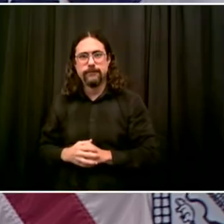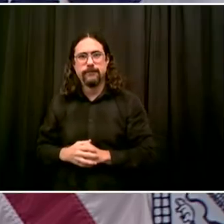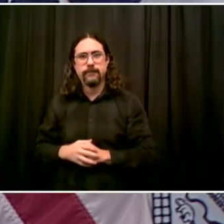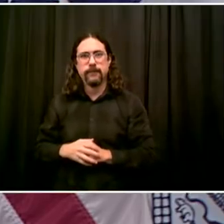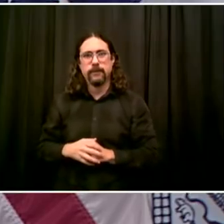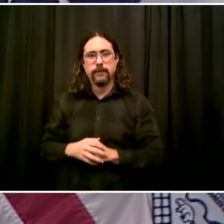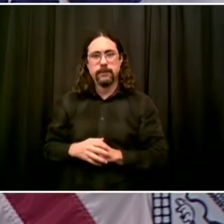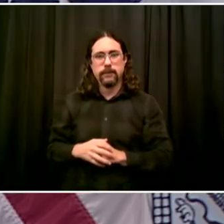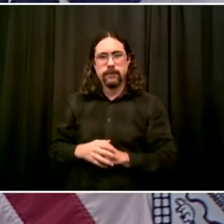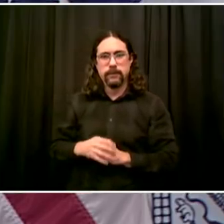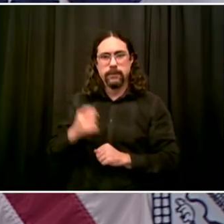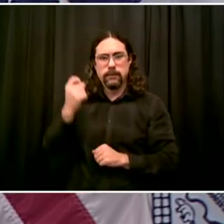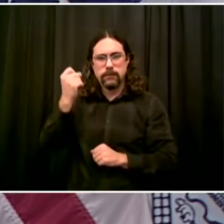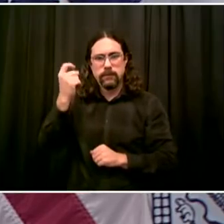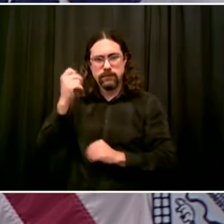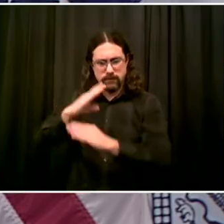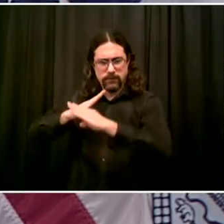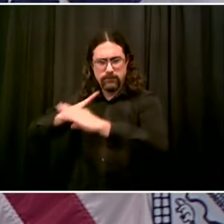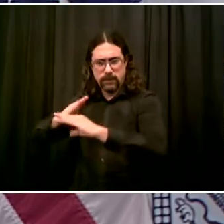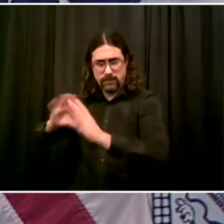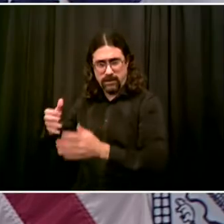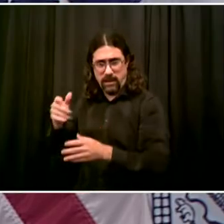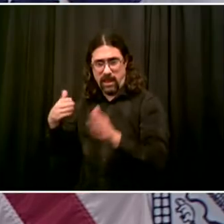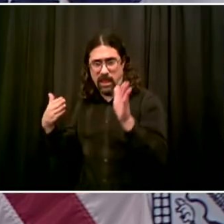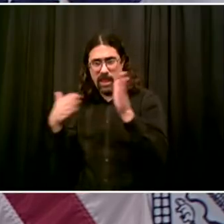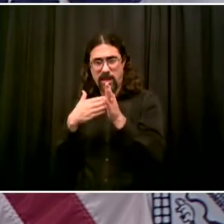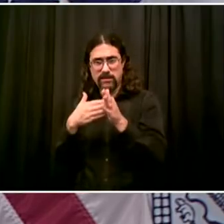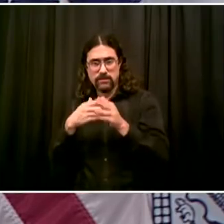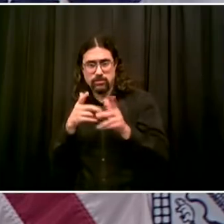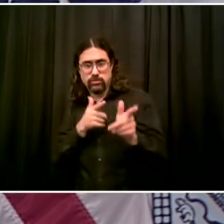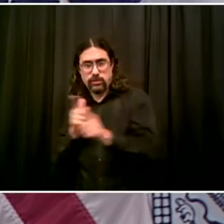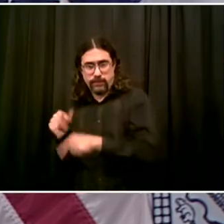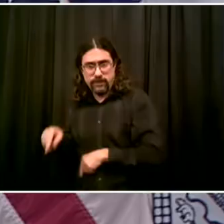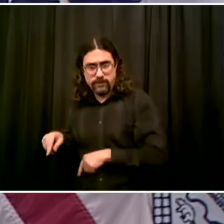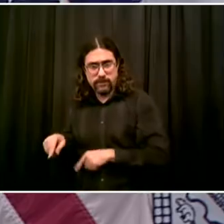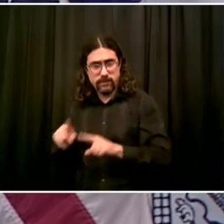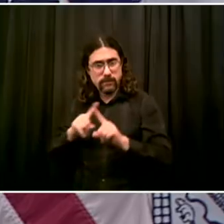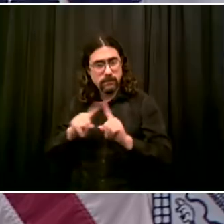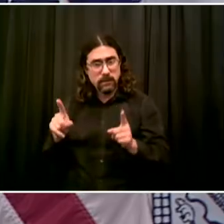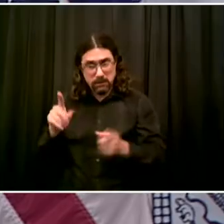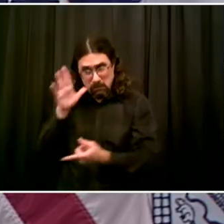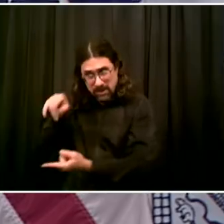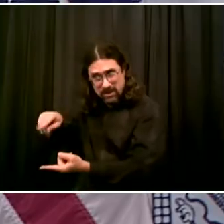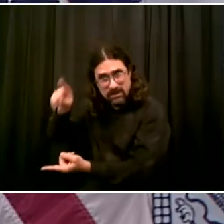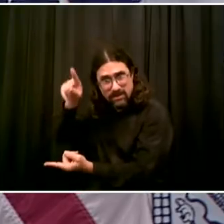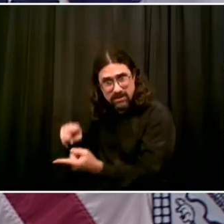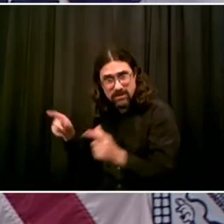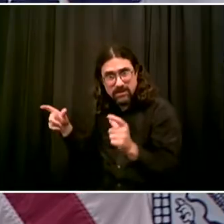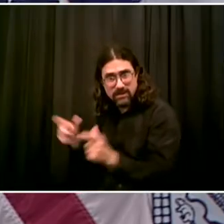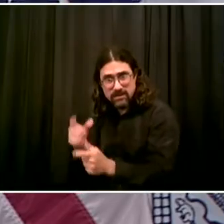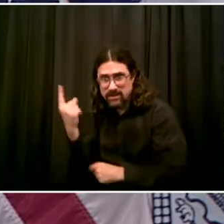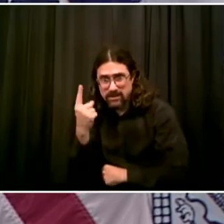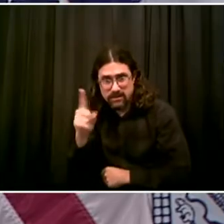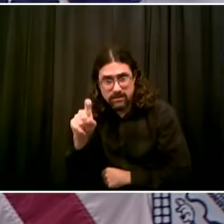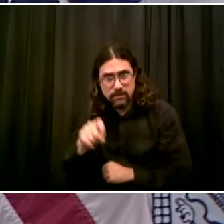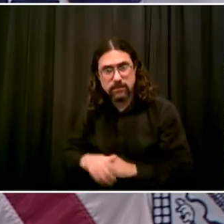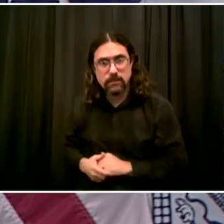WAS DONE WITH THE CLAS S. IT IS NOT THE SAME THING AS WHAT WE DO WIH T